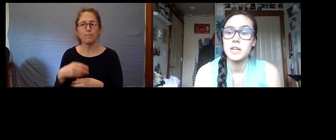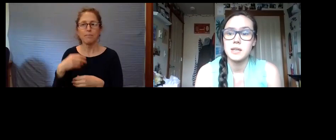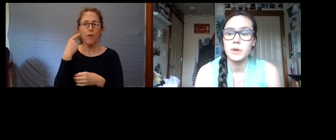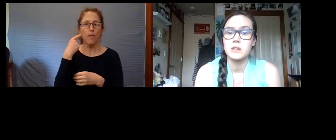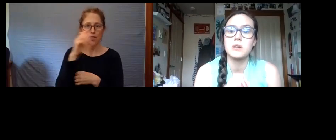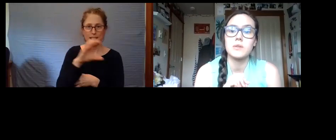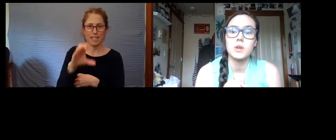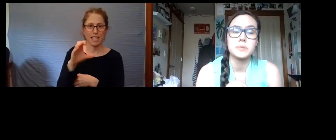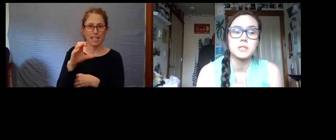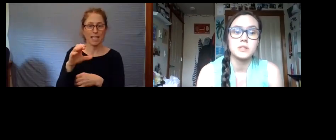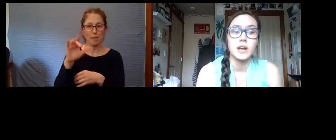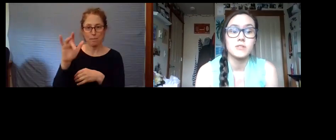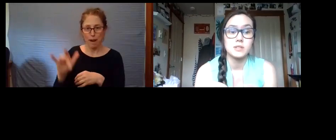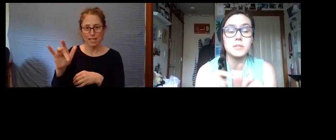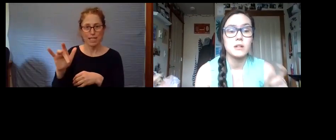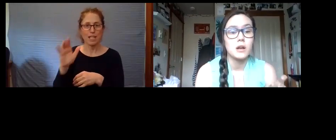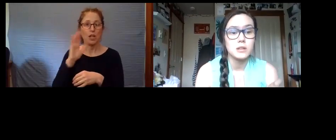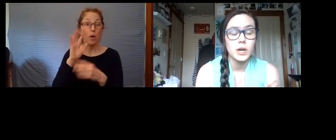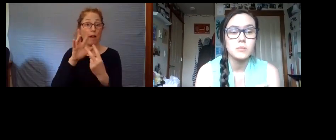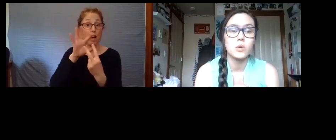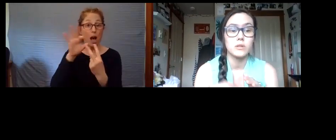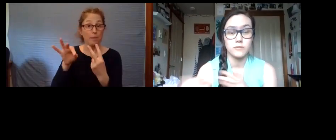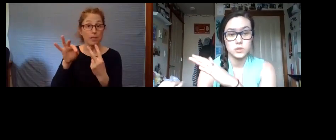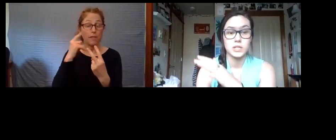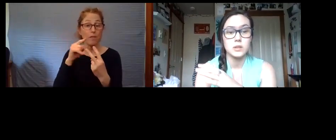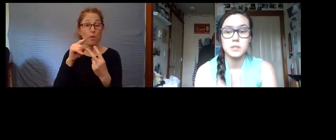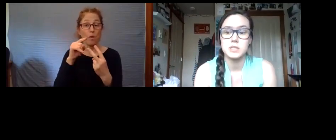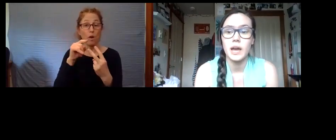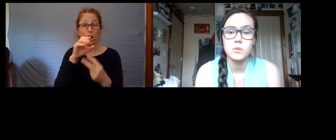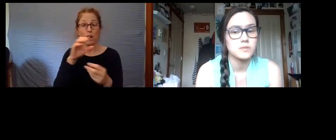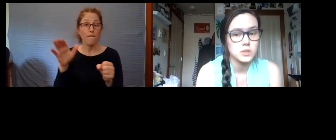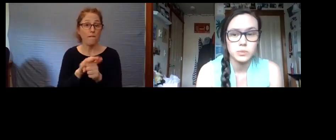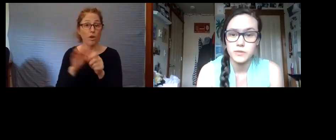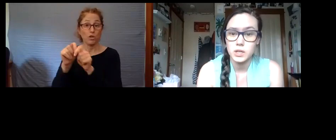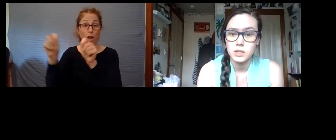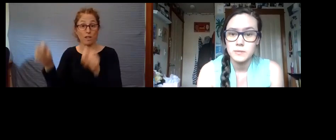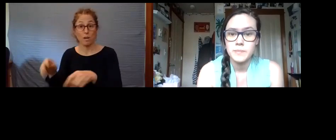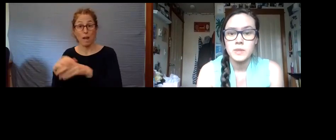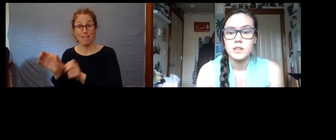If you press that button, it will give you an option to have subtitles on the bottom or the full transcript on the side, whichever you prefer.